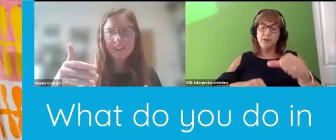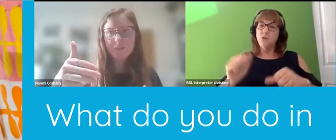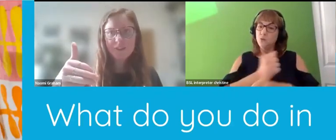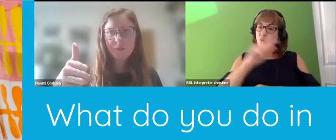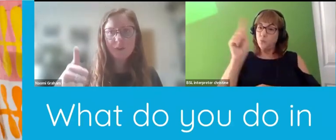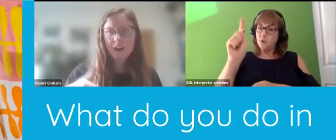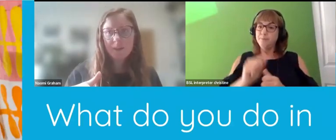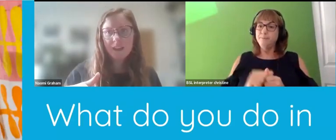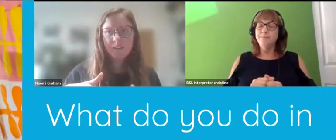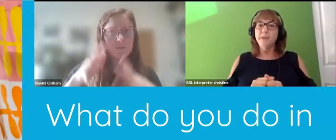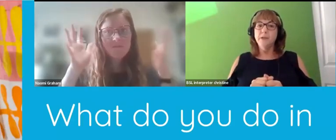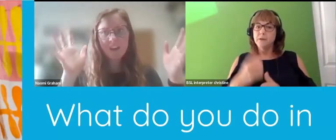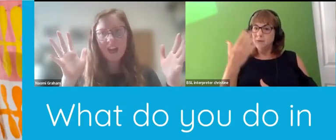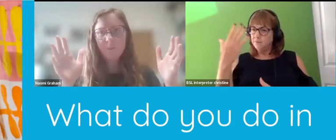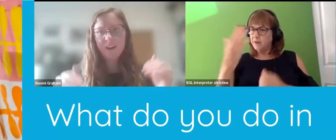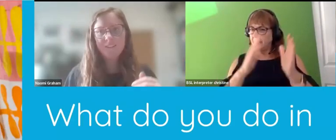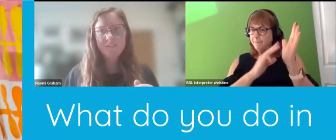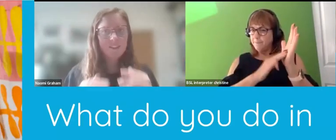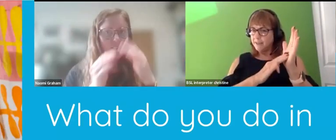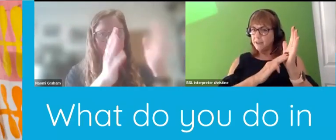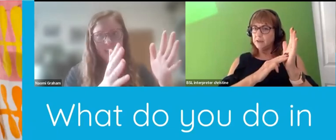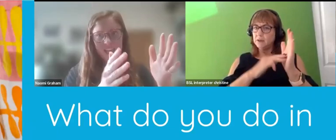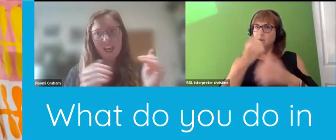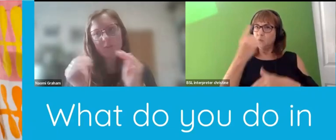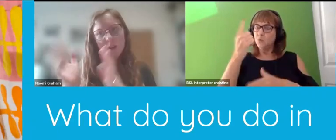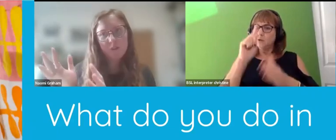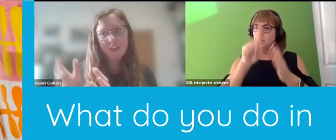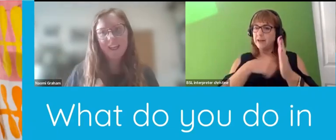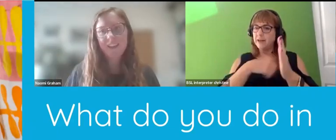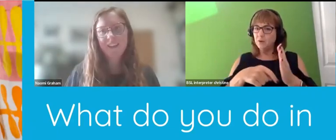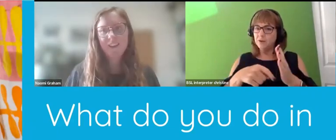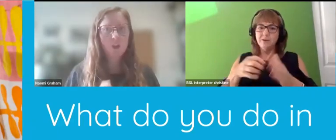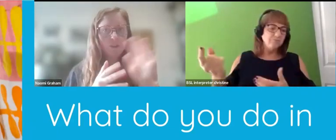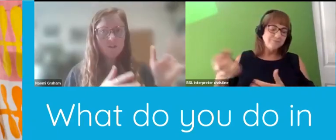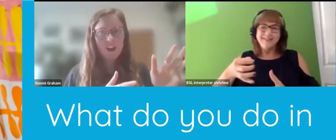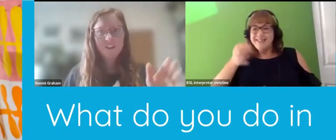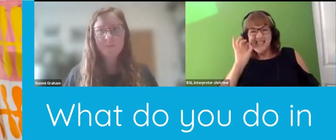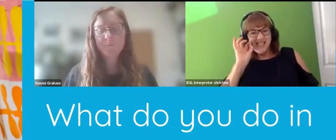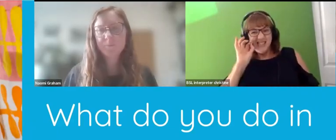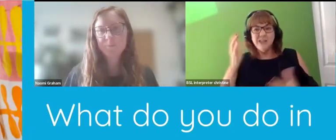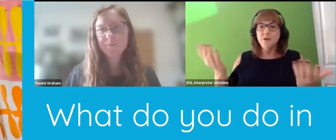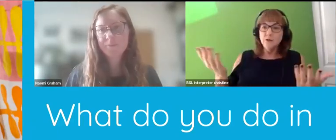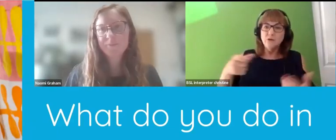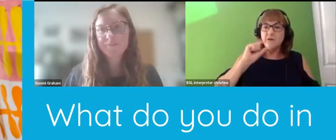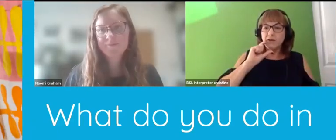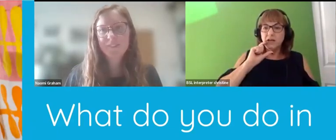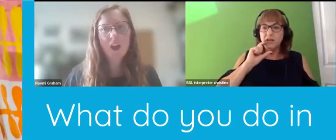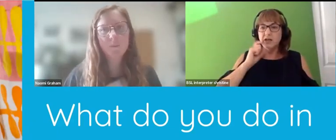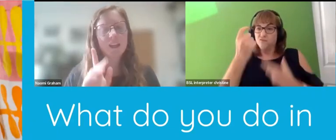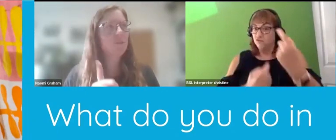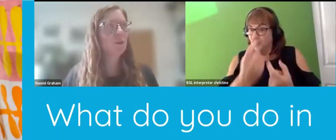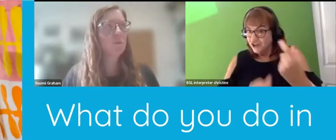give yourself five minutes, an hour, have a tea, have a coffee, go for a run? I'm going to give